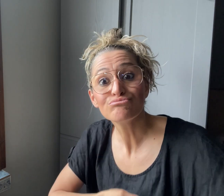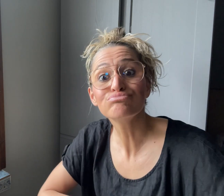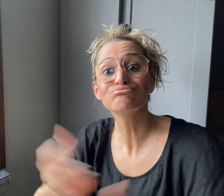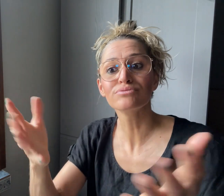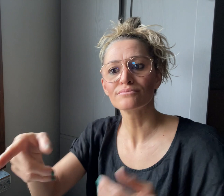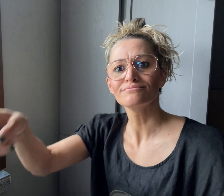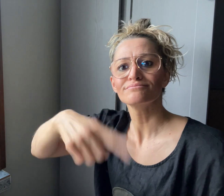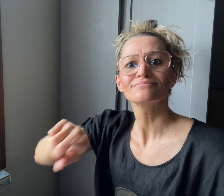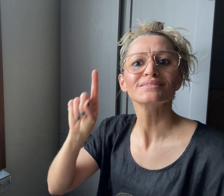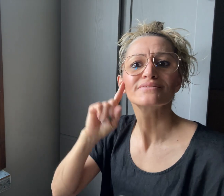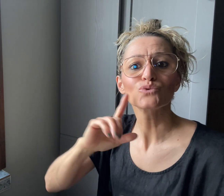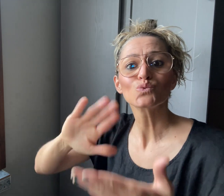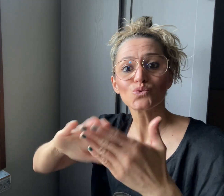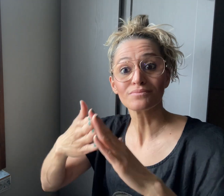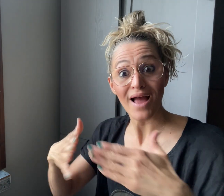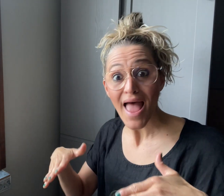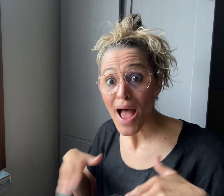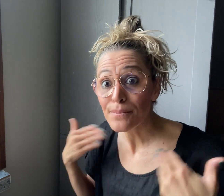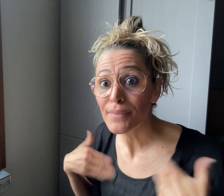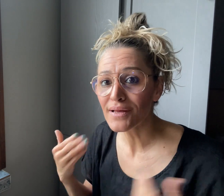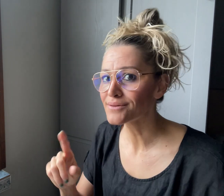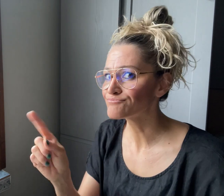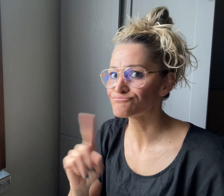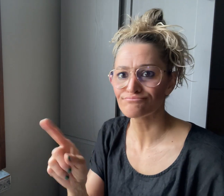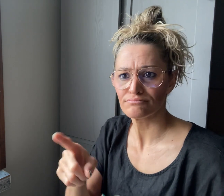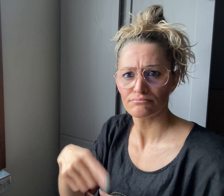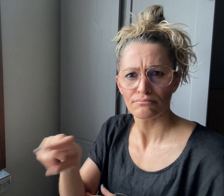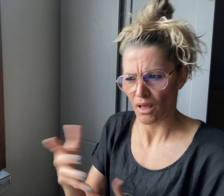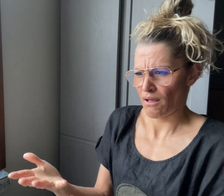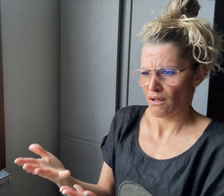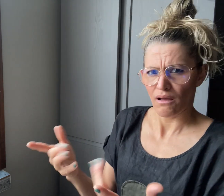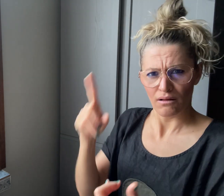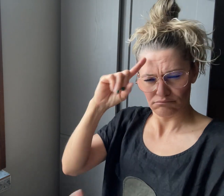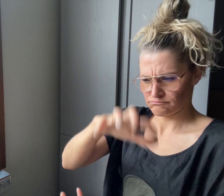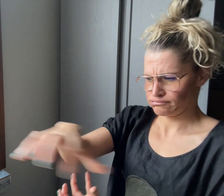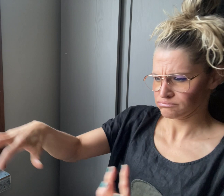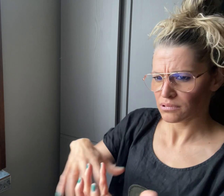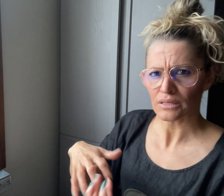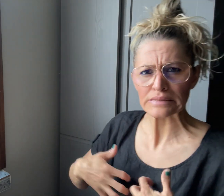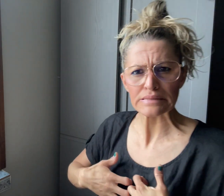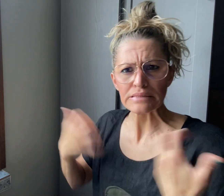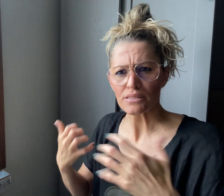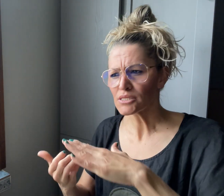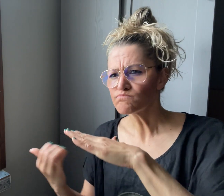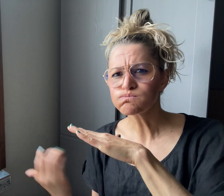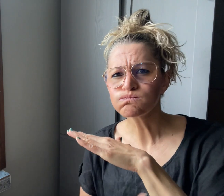anger, and frustration among members of the Deaf community